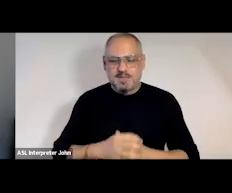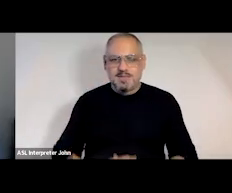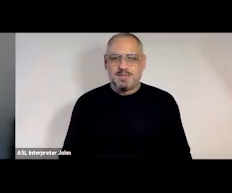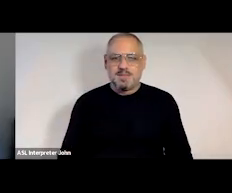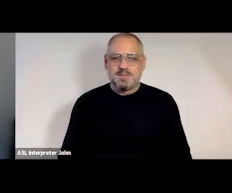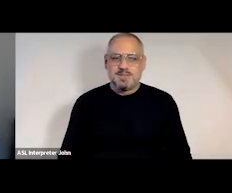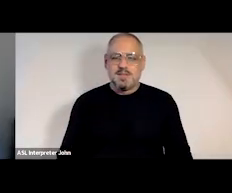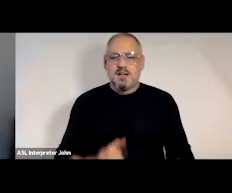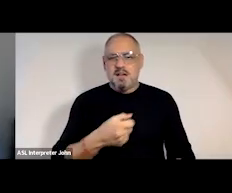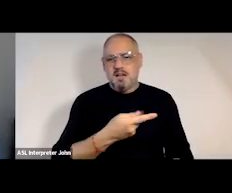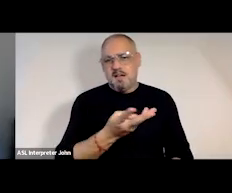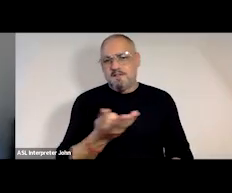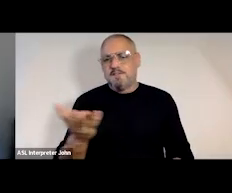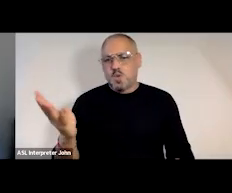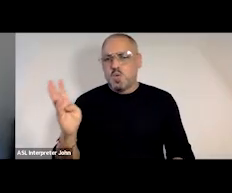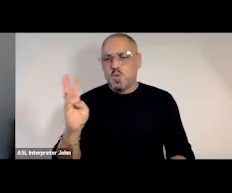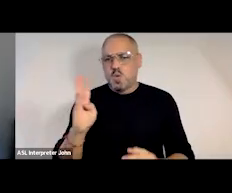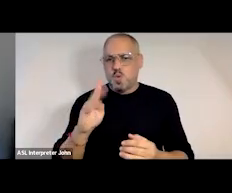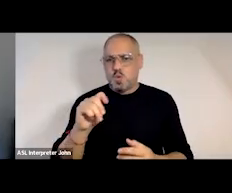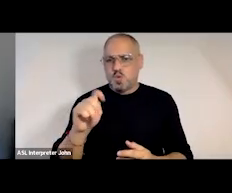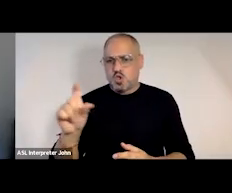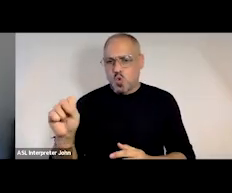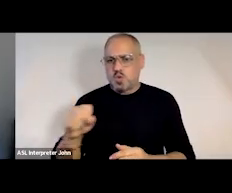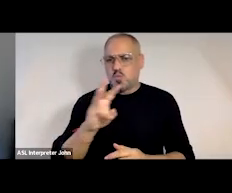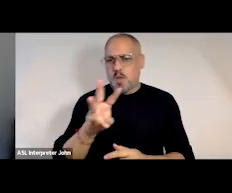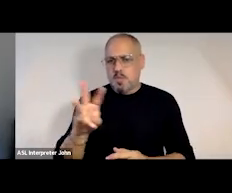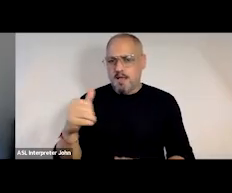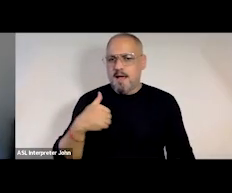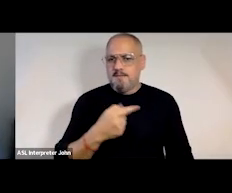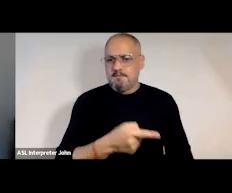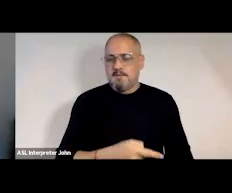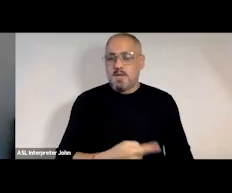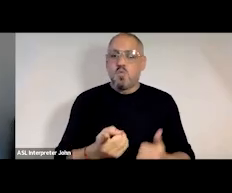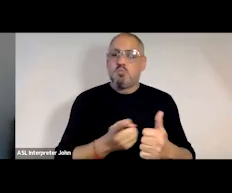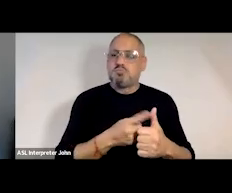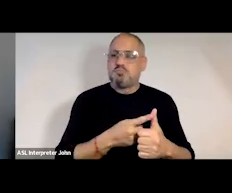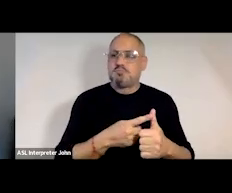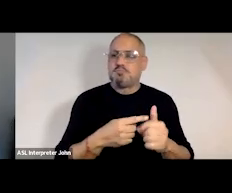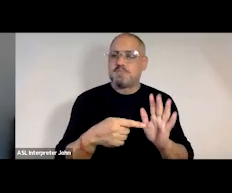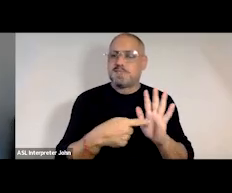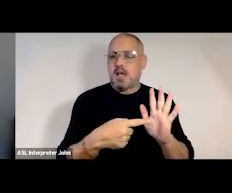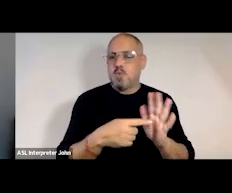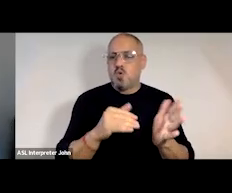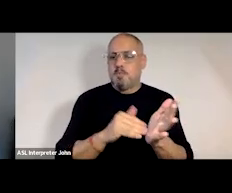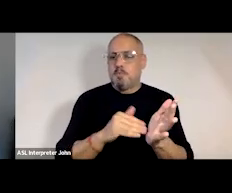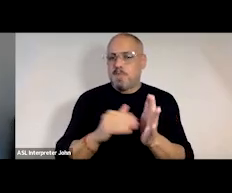We have a couple tools on our website, one of which is a sample medical records tracking worksheet.